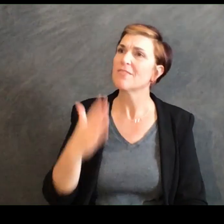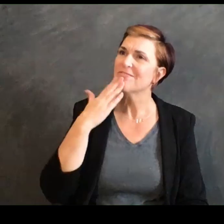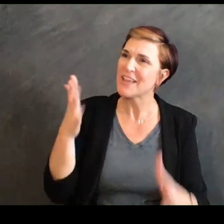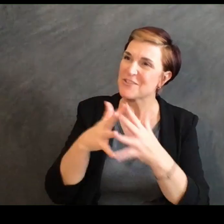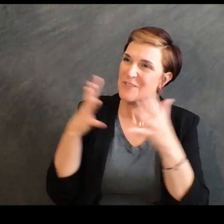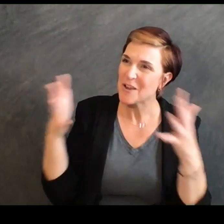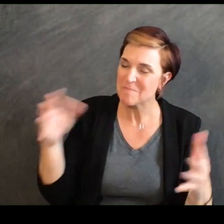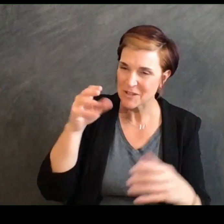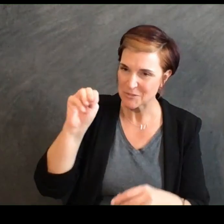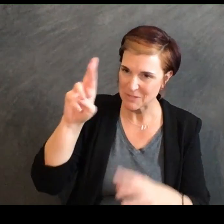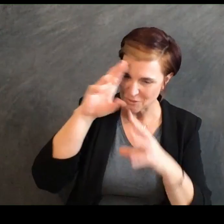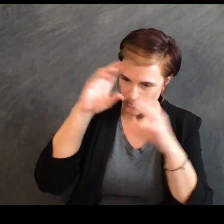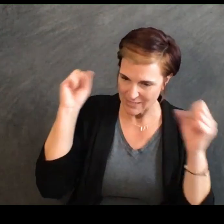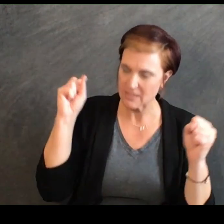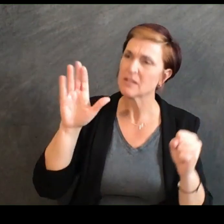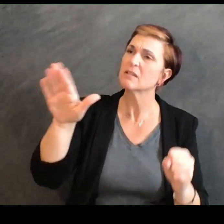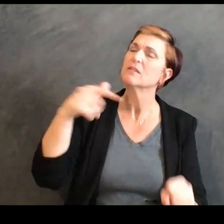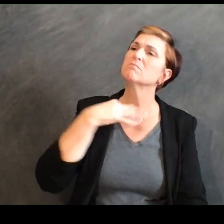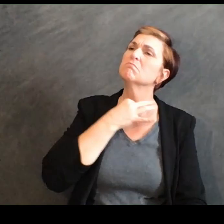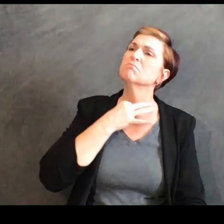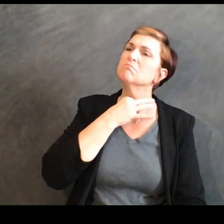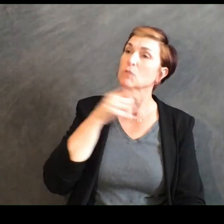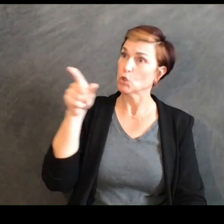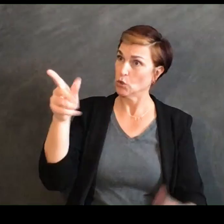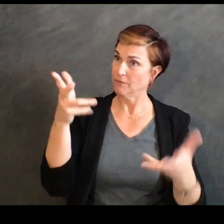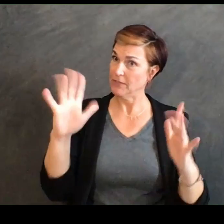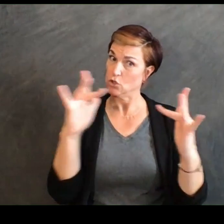I want to know if you were in contact with the Brazilian president both senado